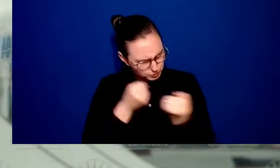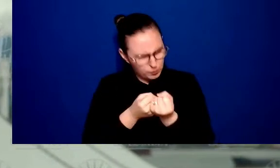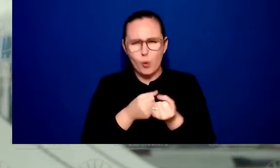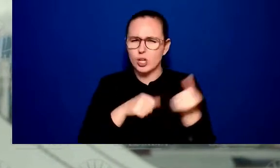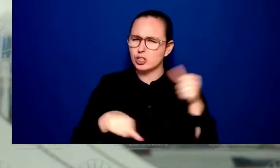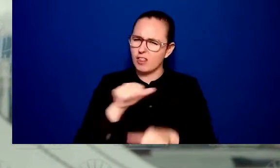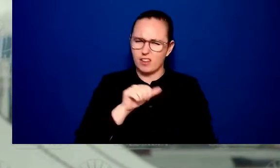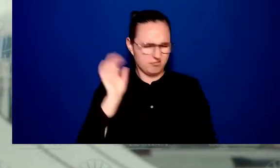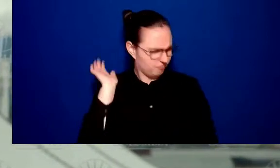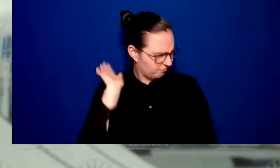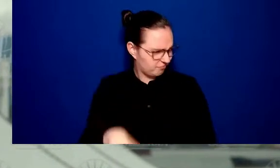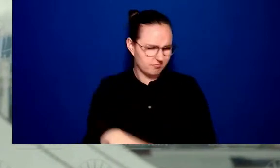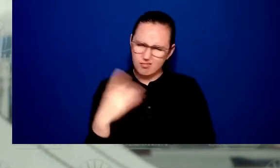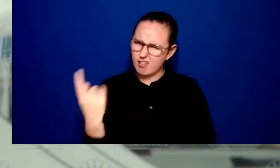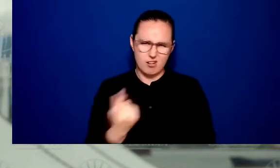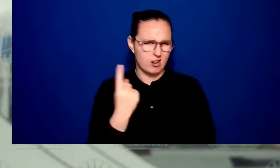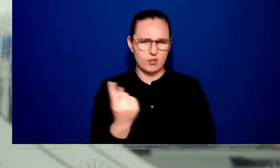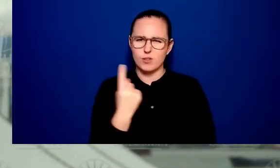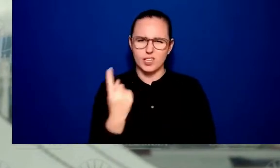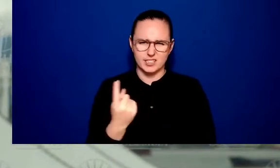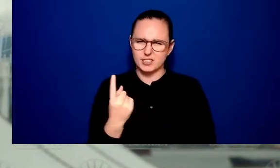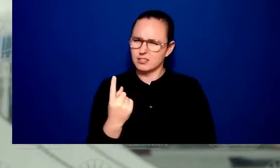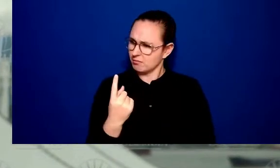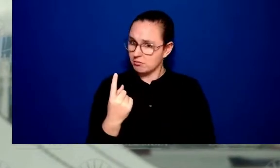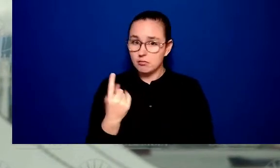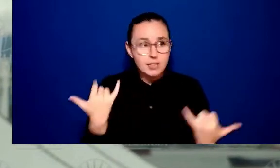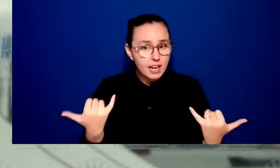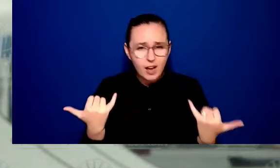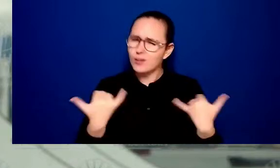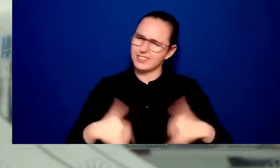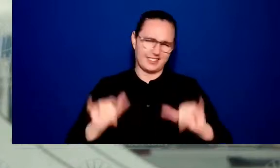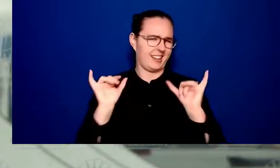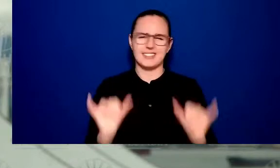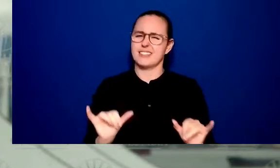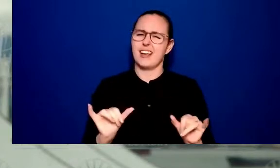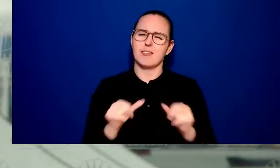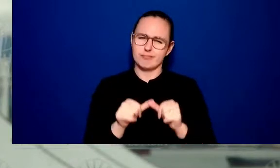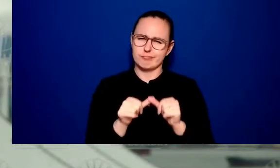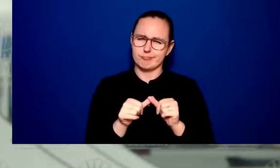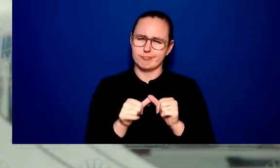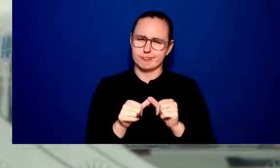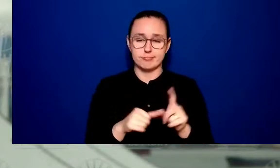be the case. The situation,